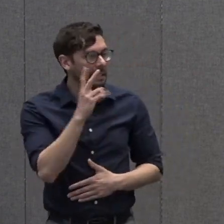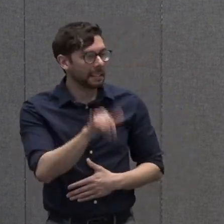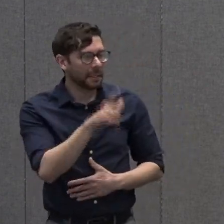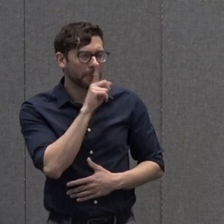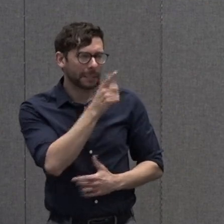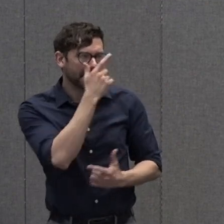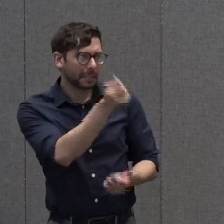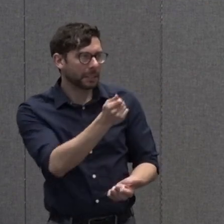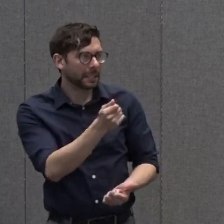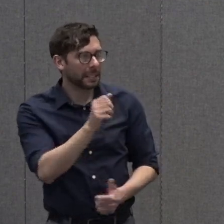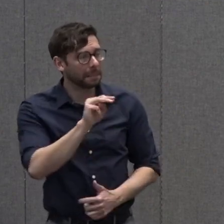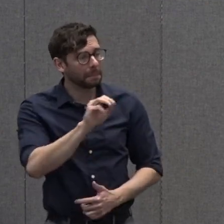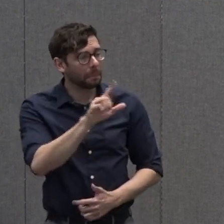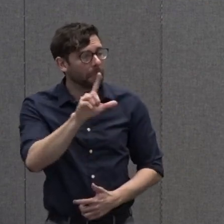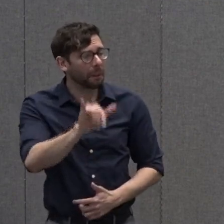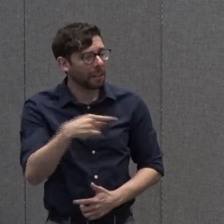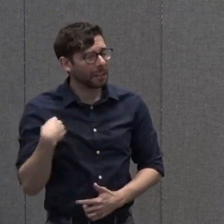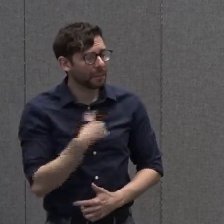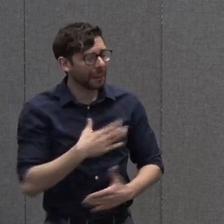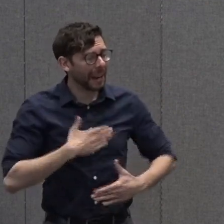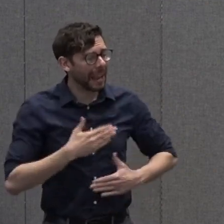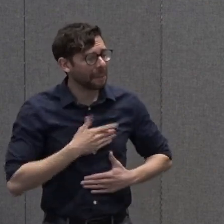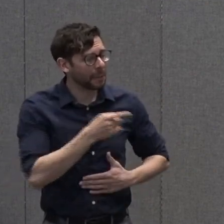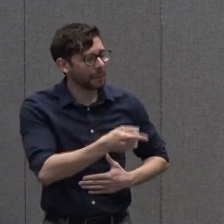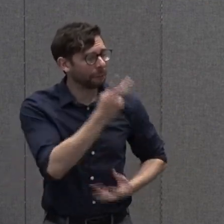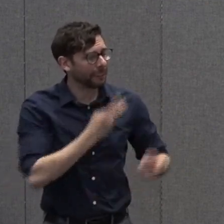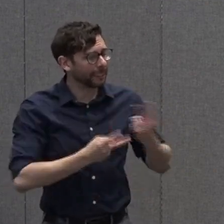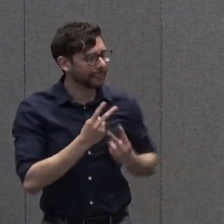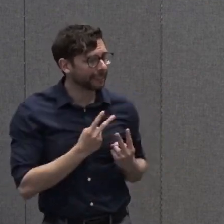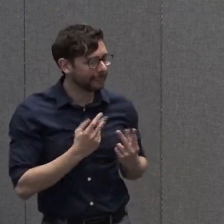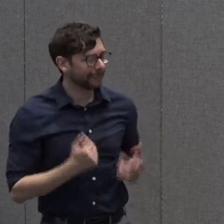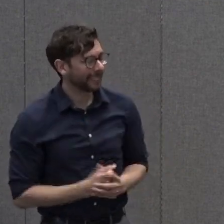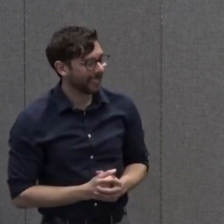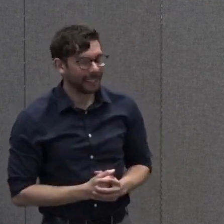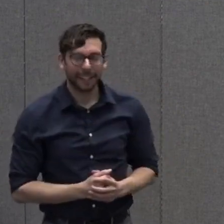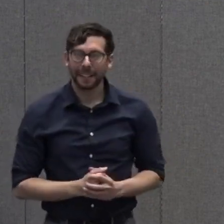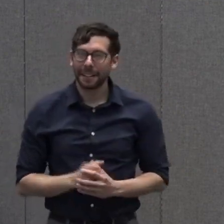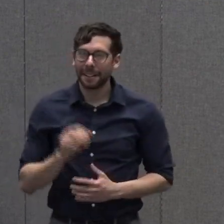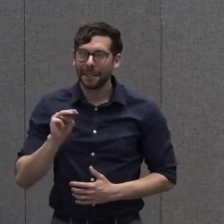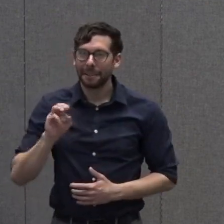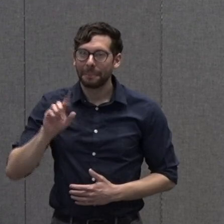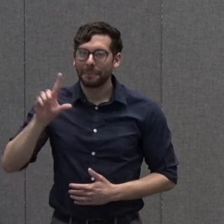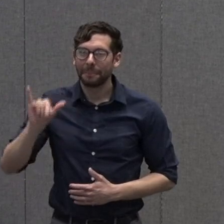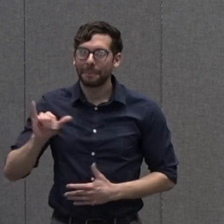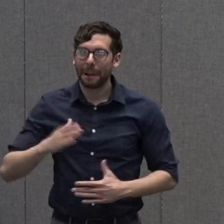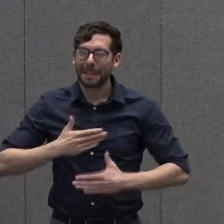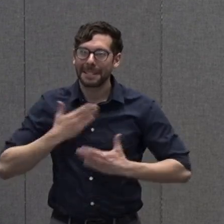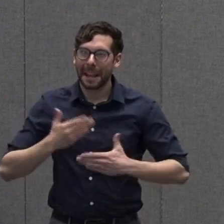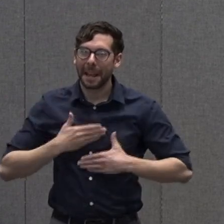Well Molly, we're very glad you came to see us. Molly is glad to be here. I bet. - She's a star.